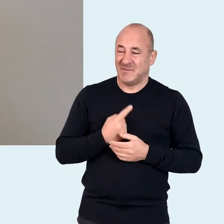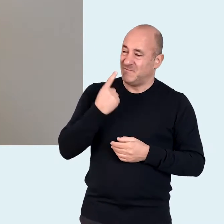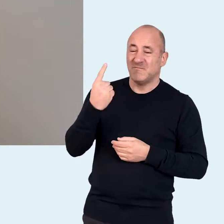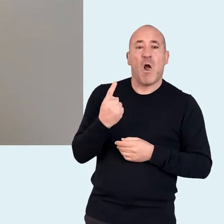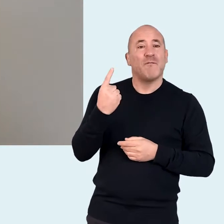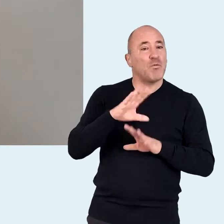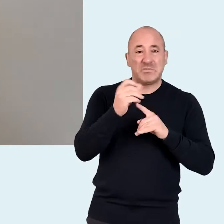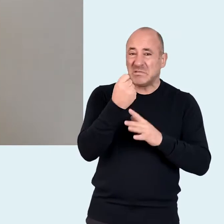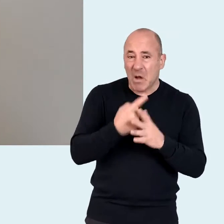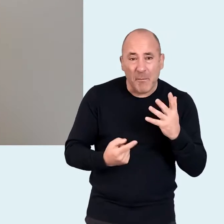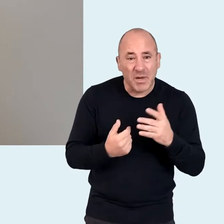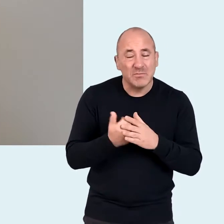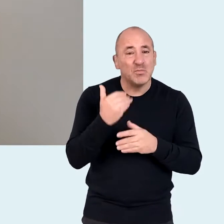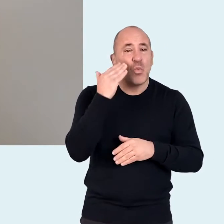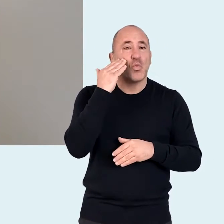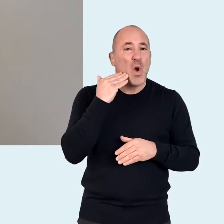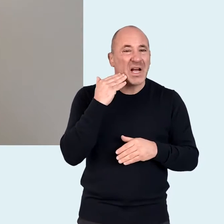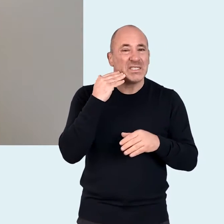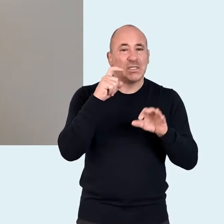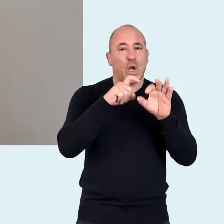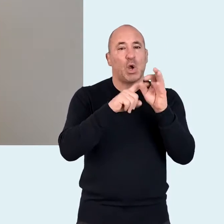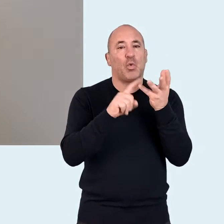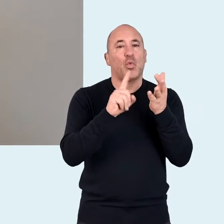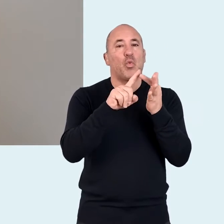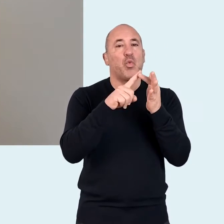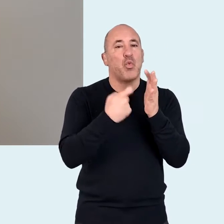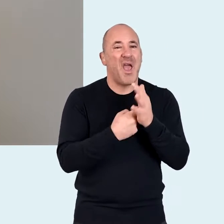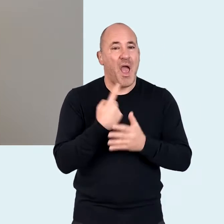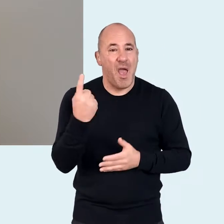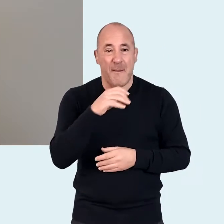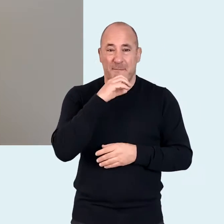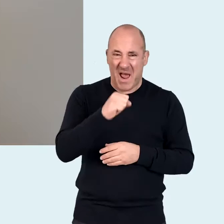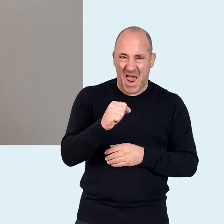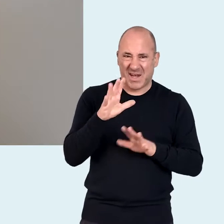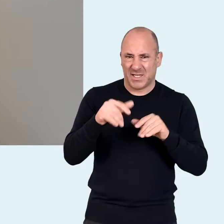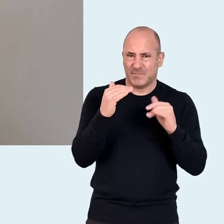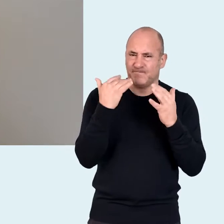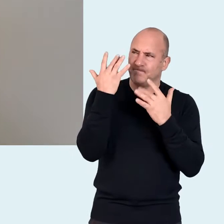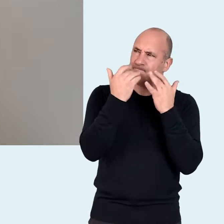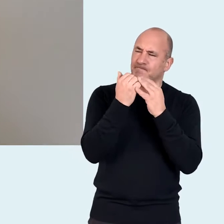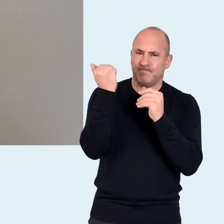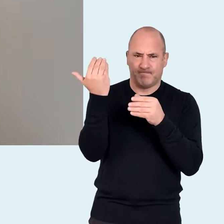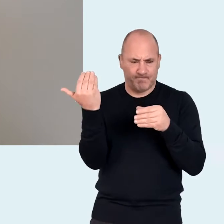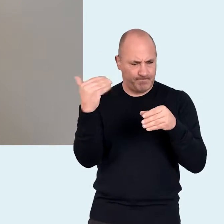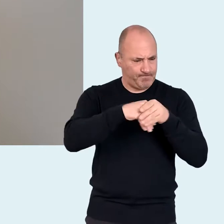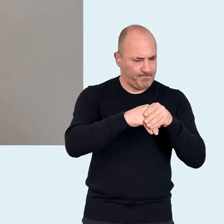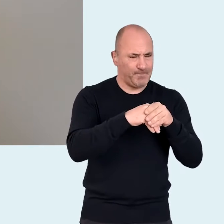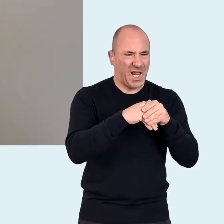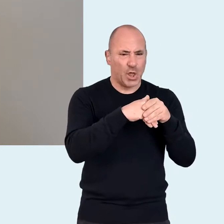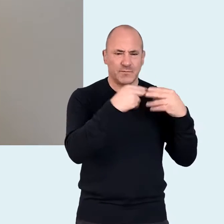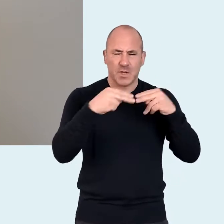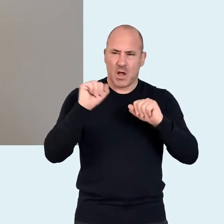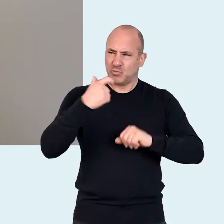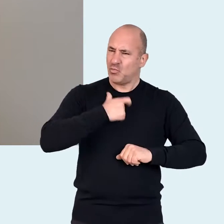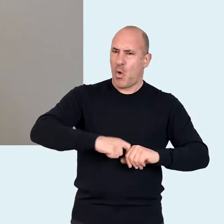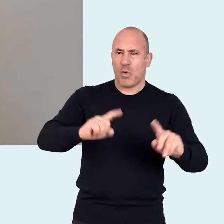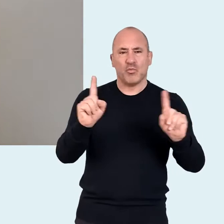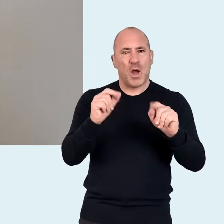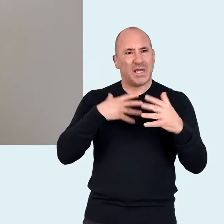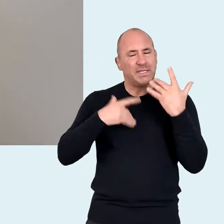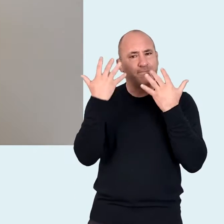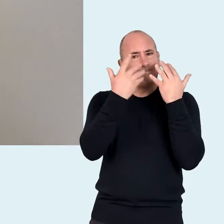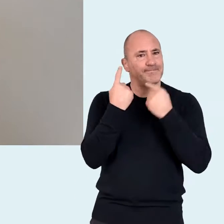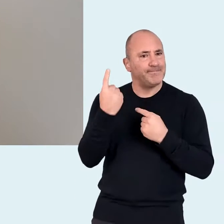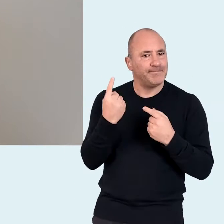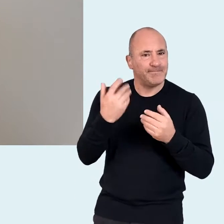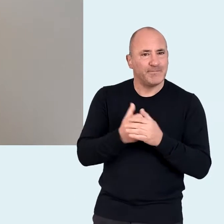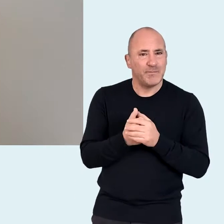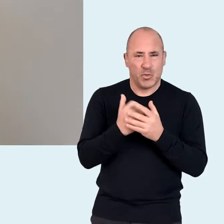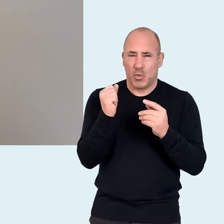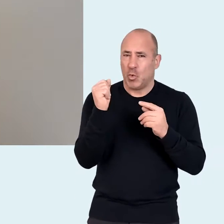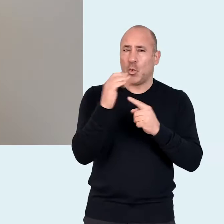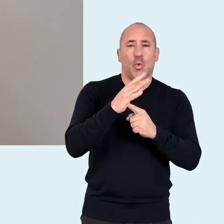man, I need to reflect on what my role is in inclusive dance. A core principle for me